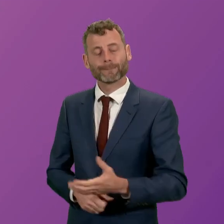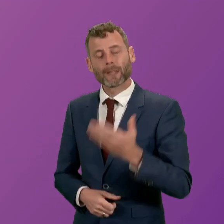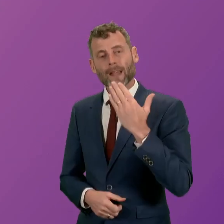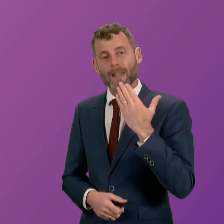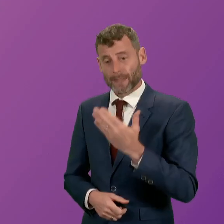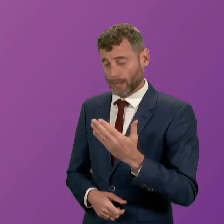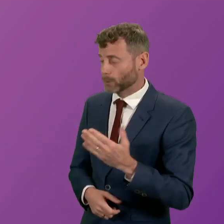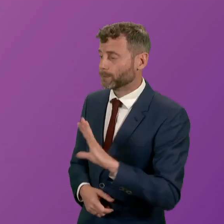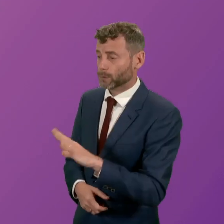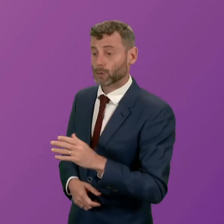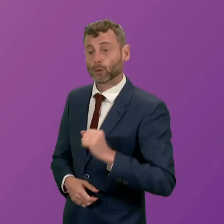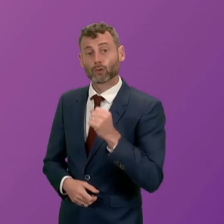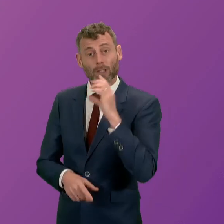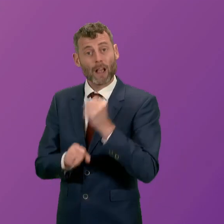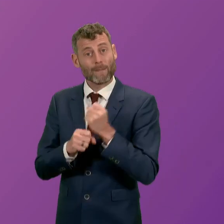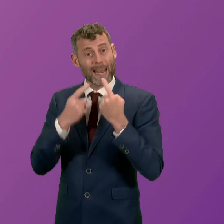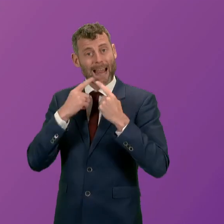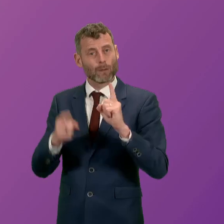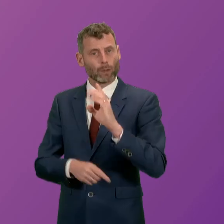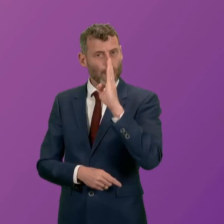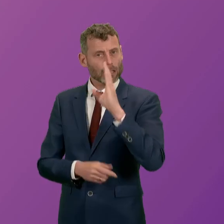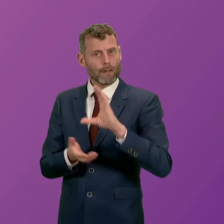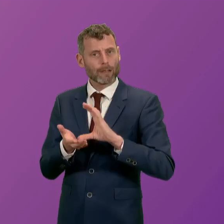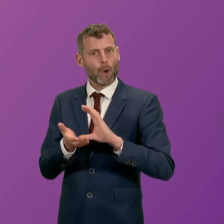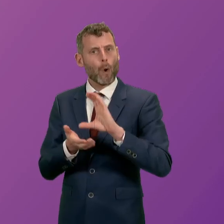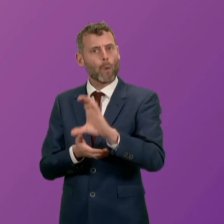Today, the Scottish Government announced the direct award of the west coast ferry contract to